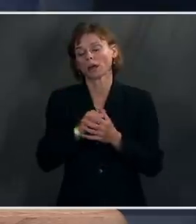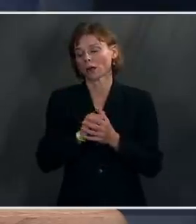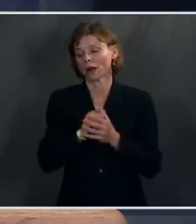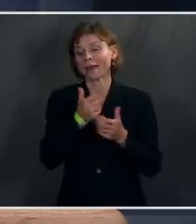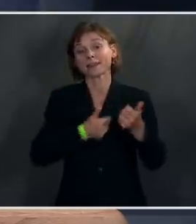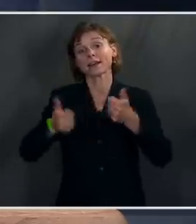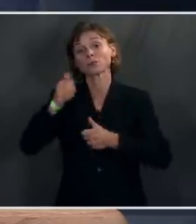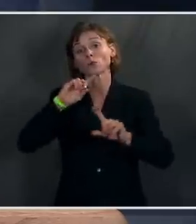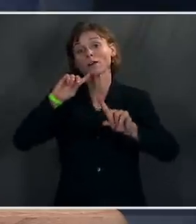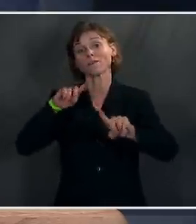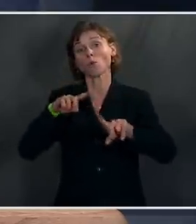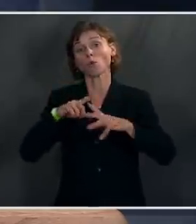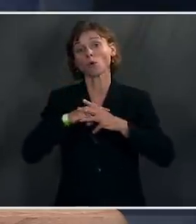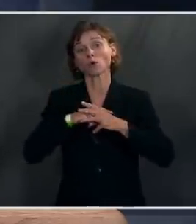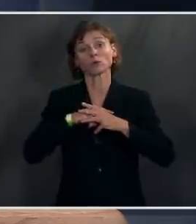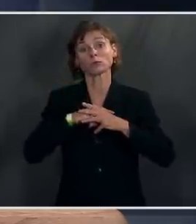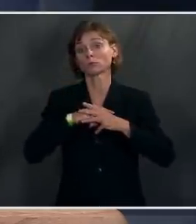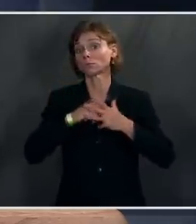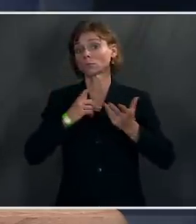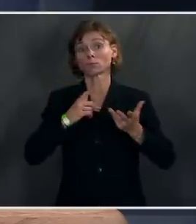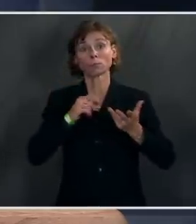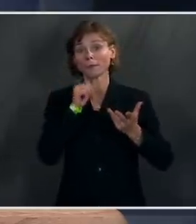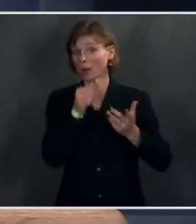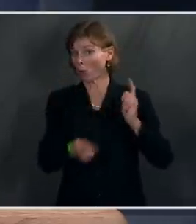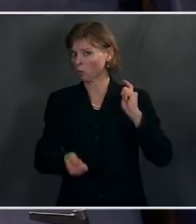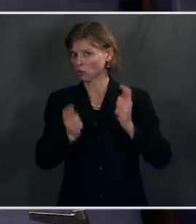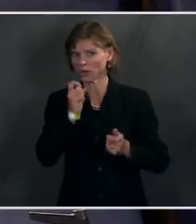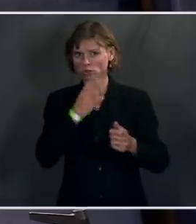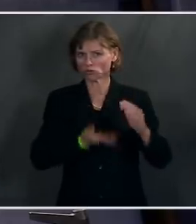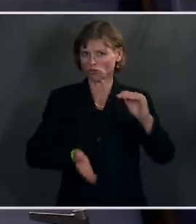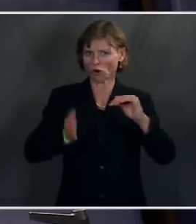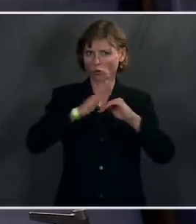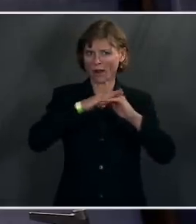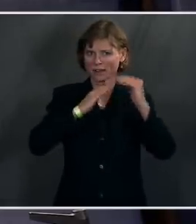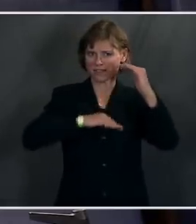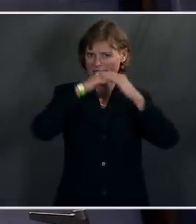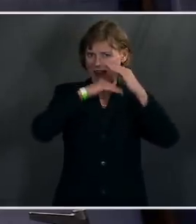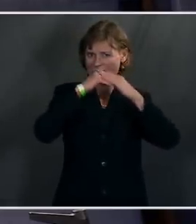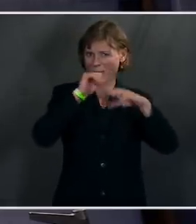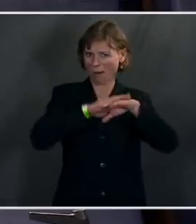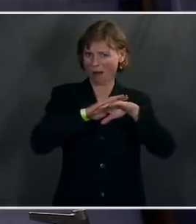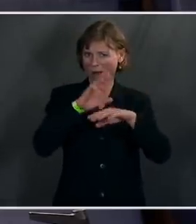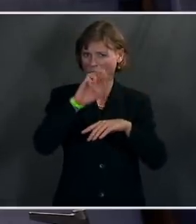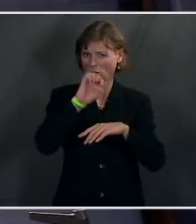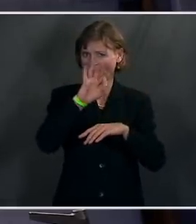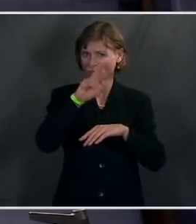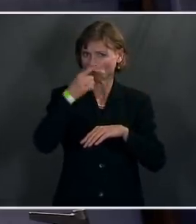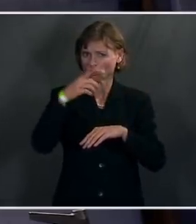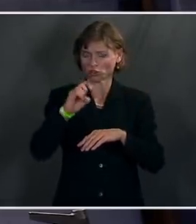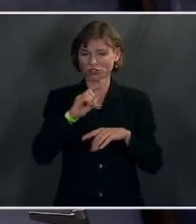don't actually change or waive the refugee cap, which, as you know, President Trump reduced substantially because it also ordered